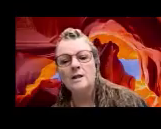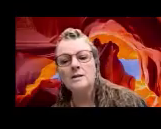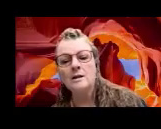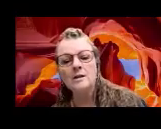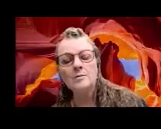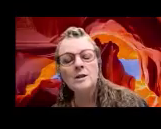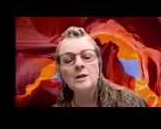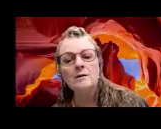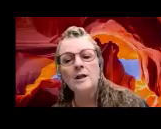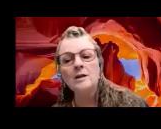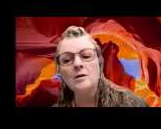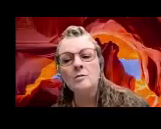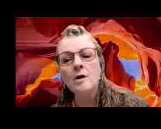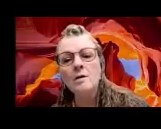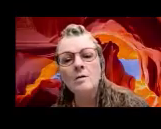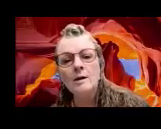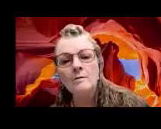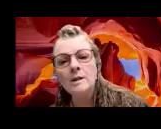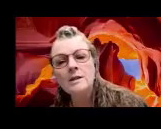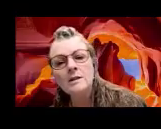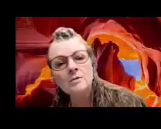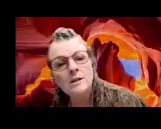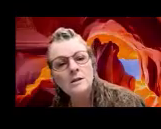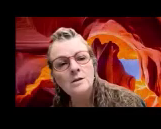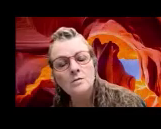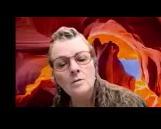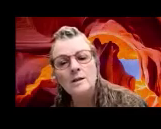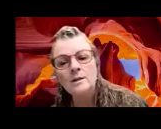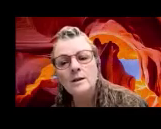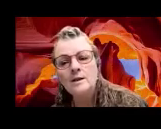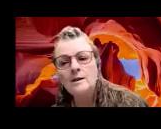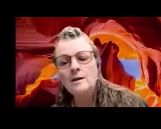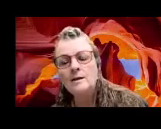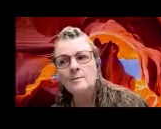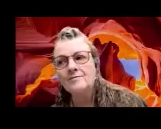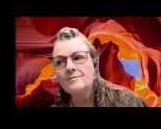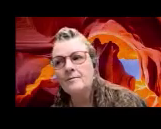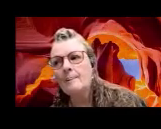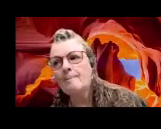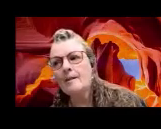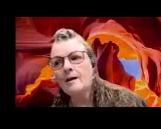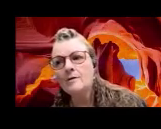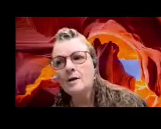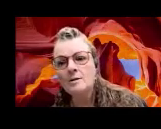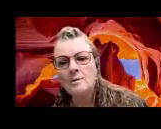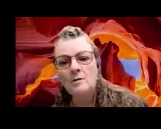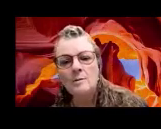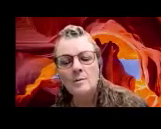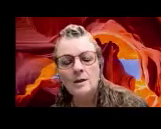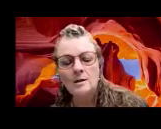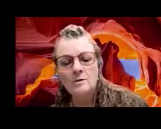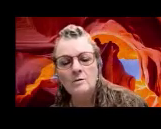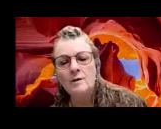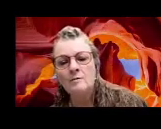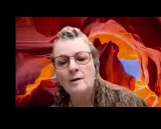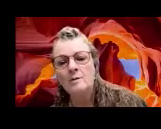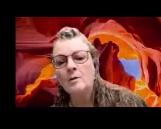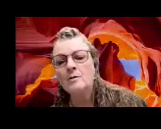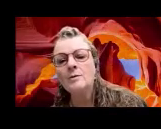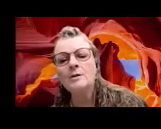easily, especially if they don't know how to read situations. Well, I've talked to many women who have been raped multiple